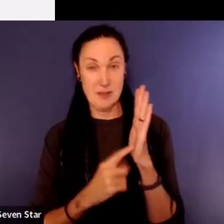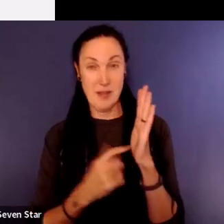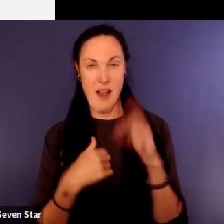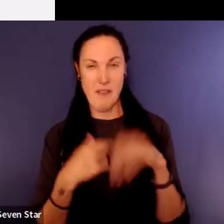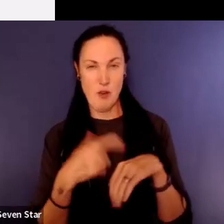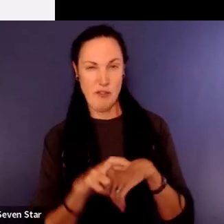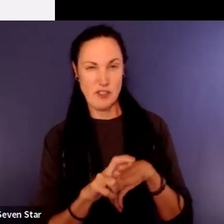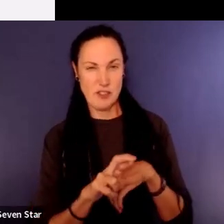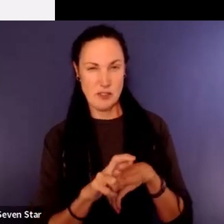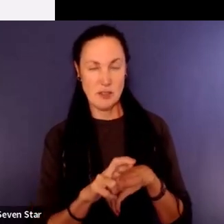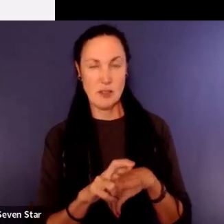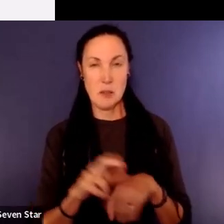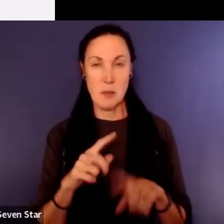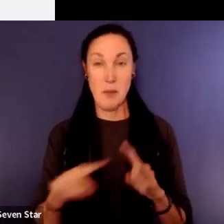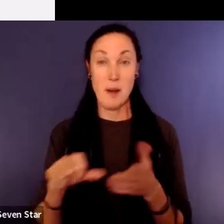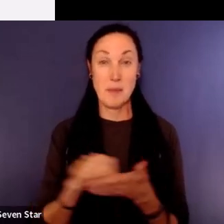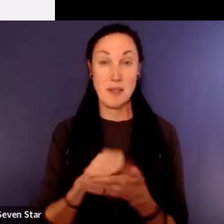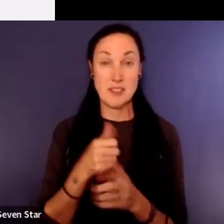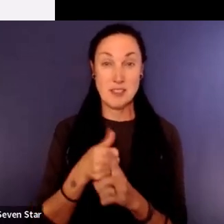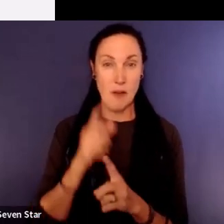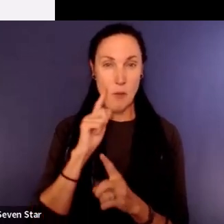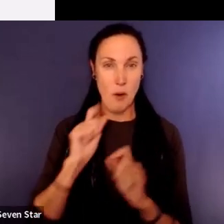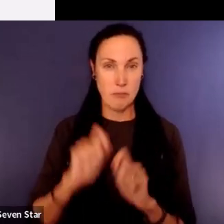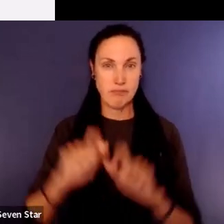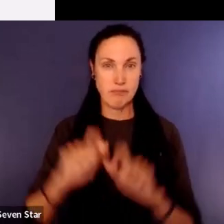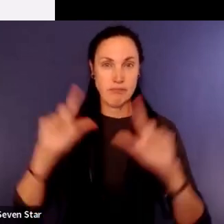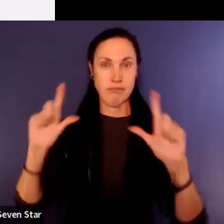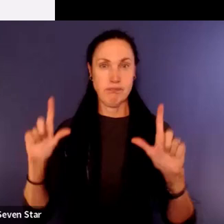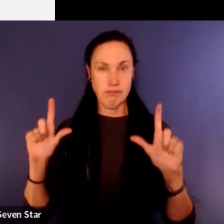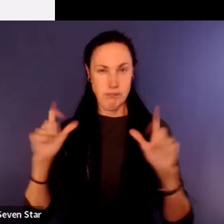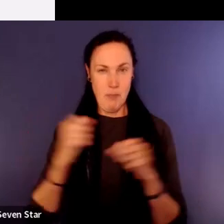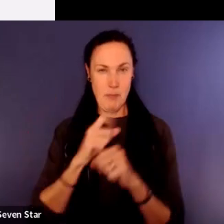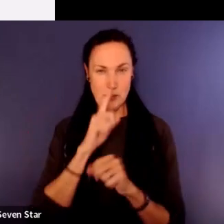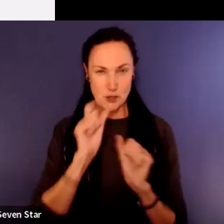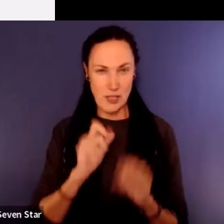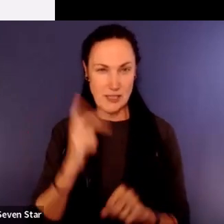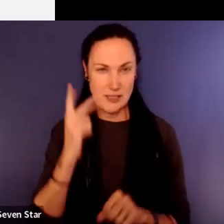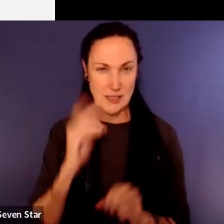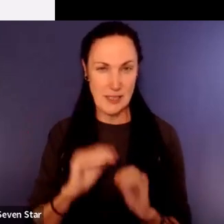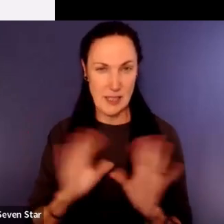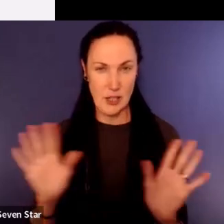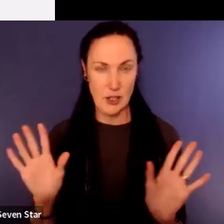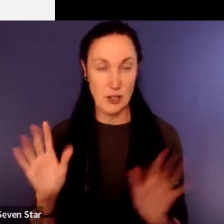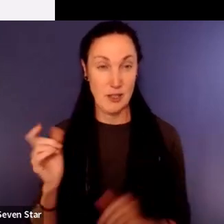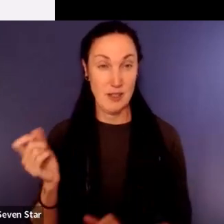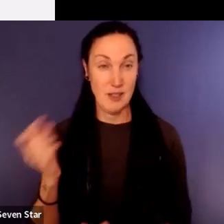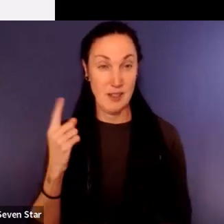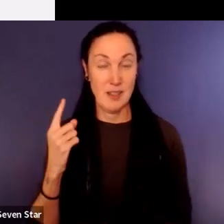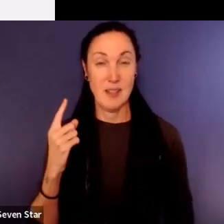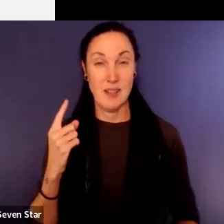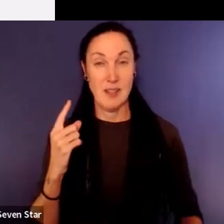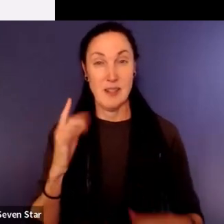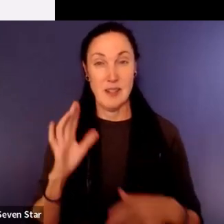can see them clearly, and they won’t seem like a blur because they contain a lot